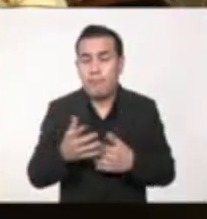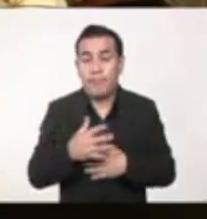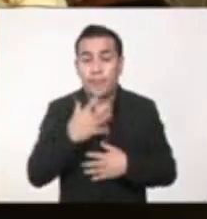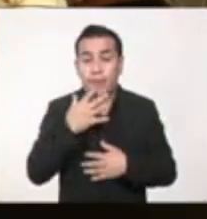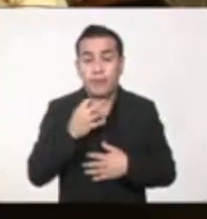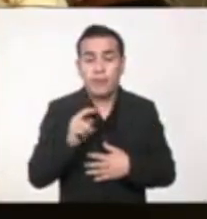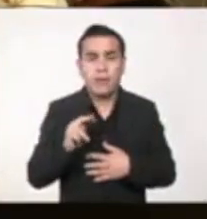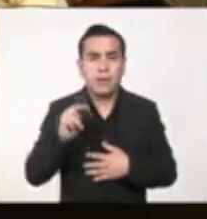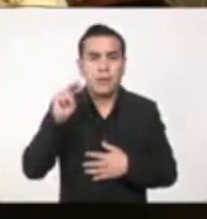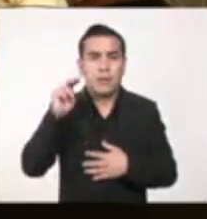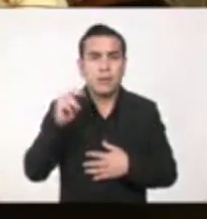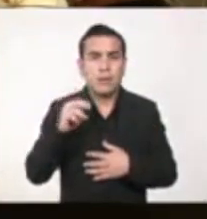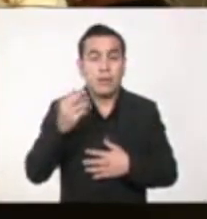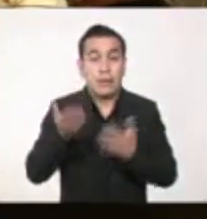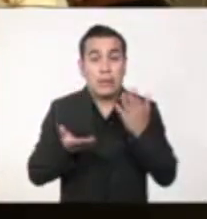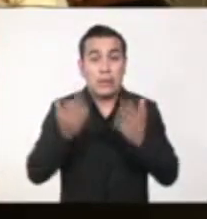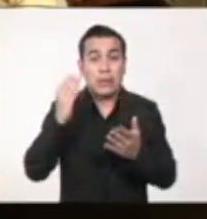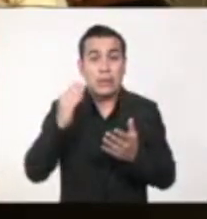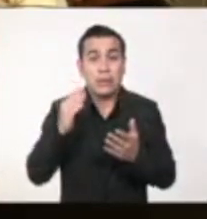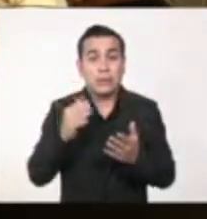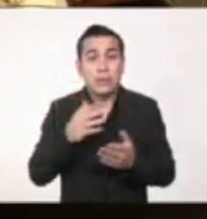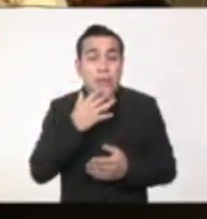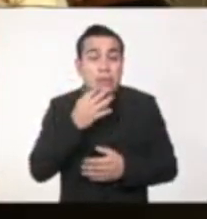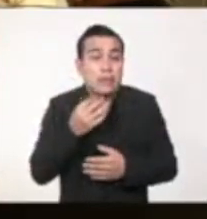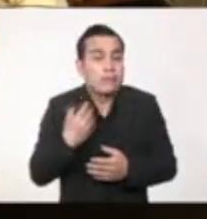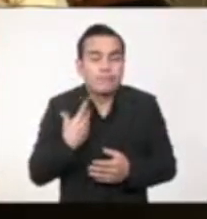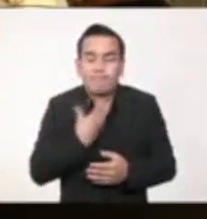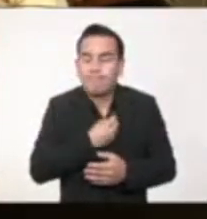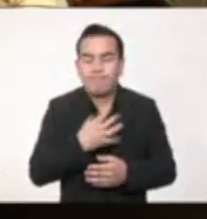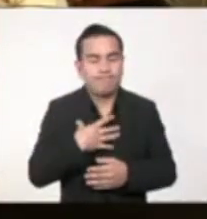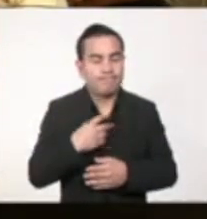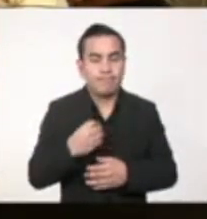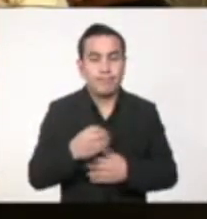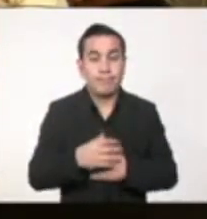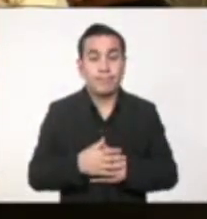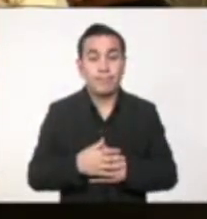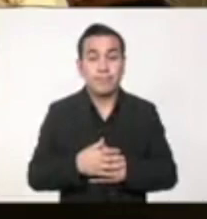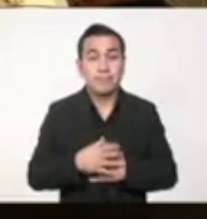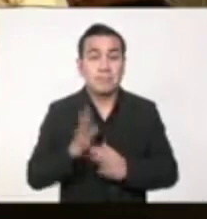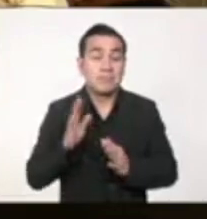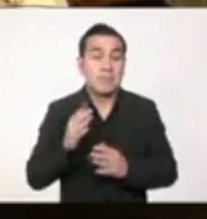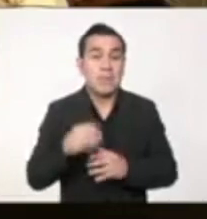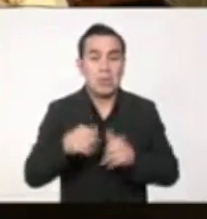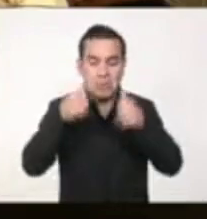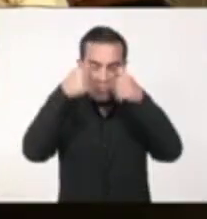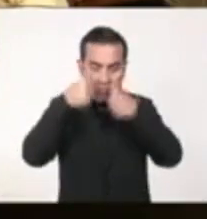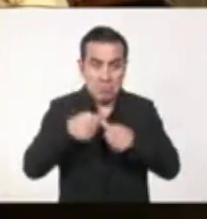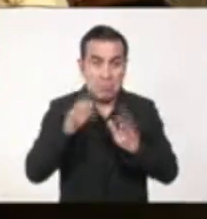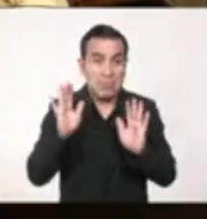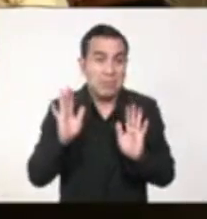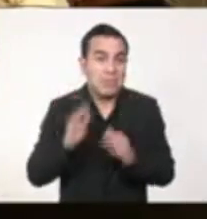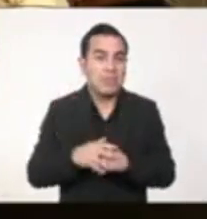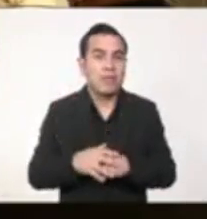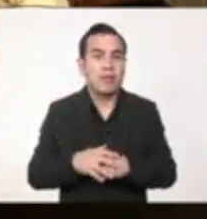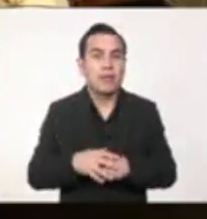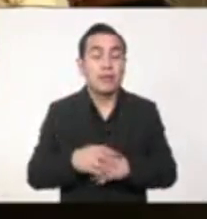qué? ¿norte de Nicaragua? Pero al sur de México han decidido call us that unilaterally one day we will call them at